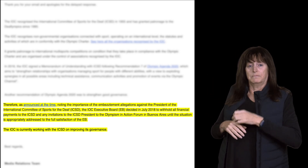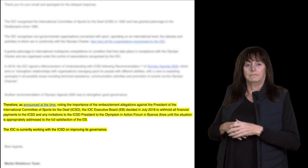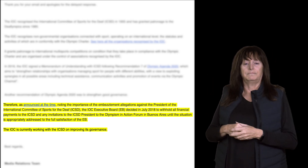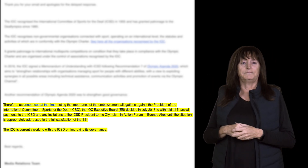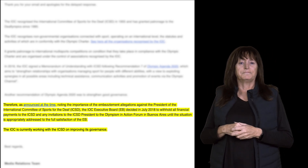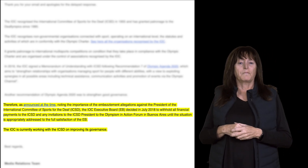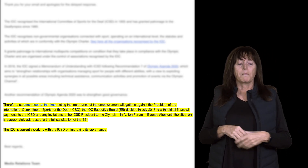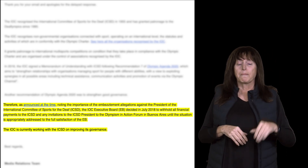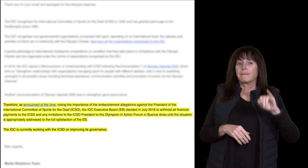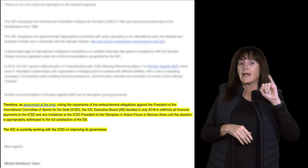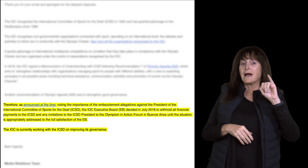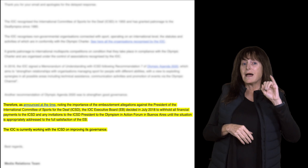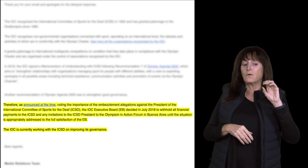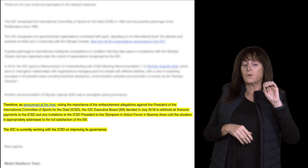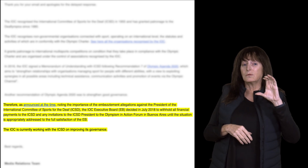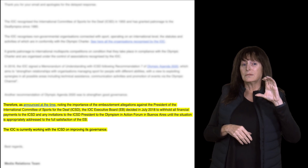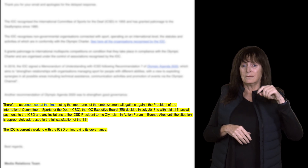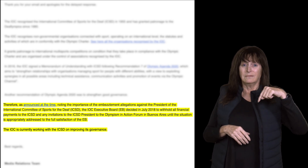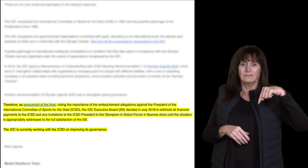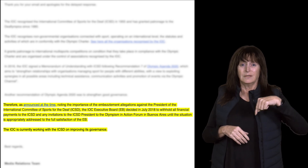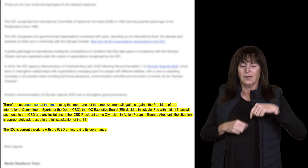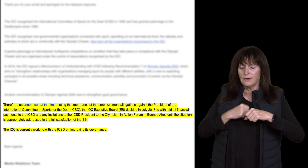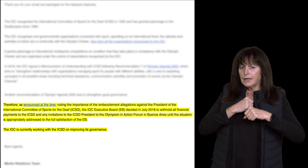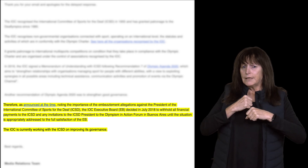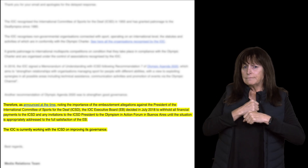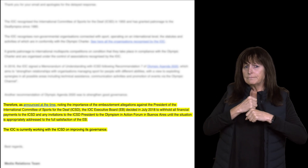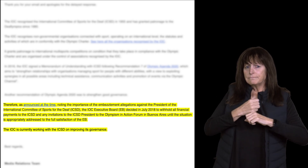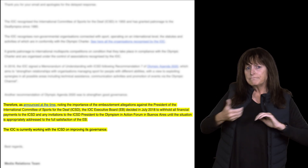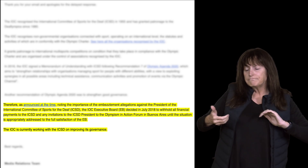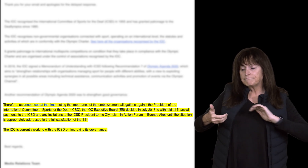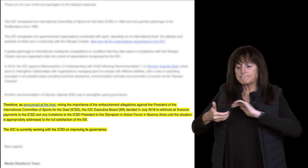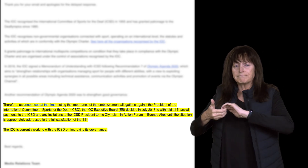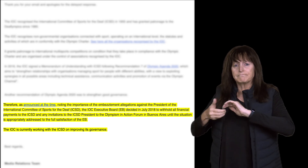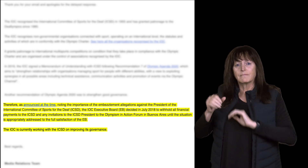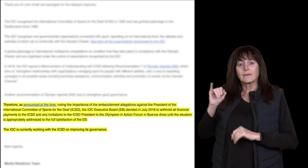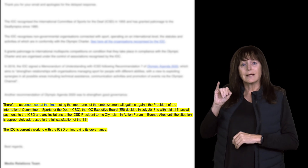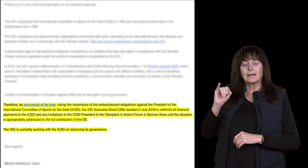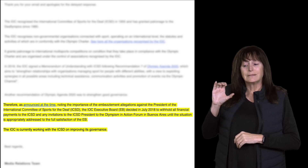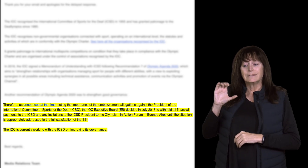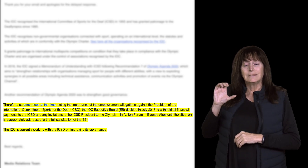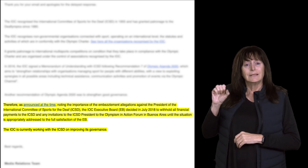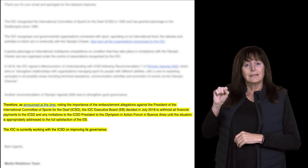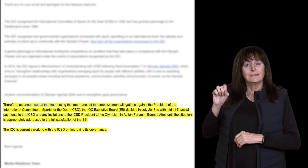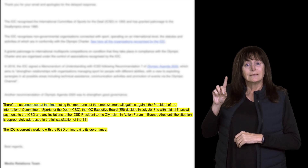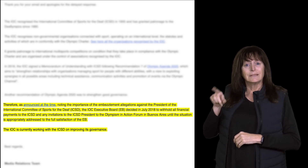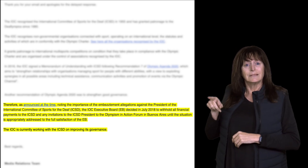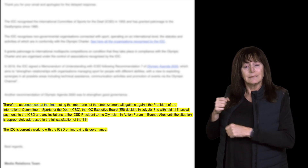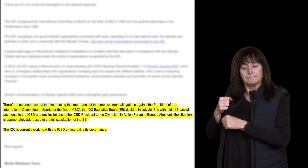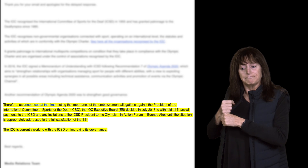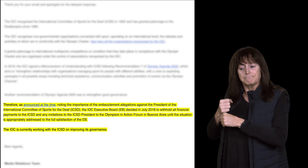The IOC is currently working with the ICSD